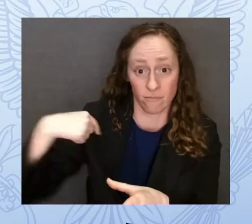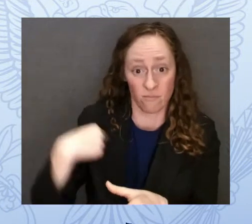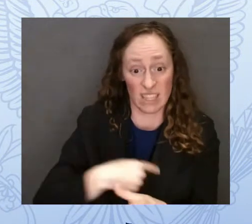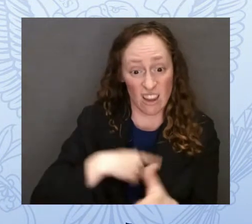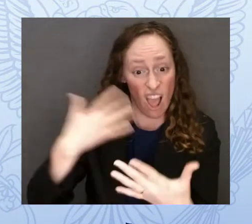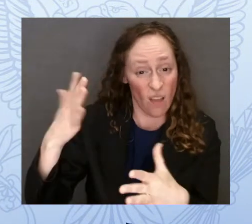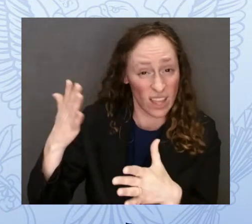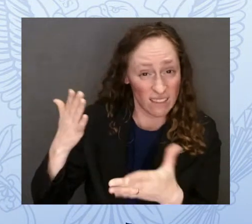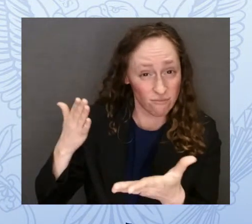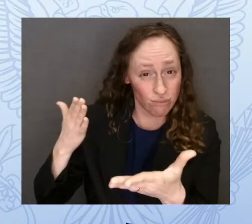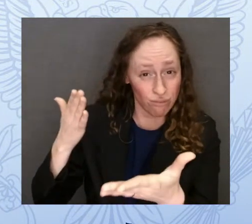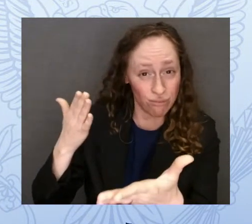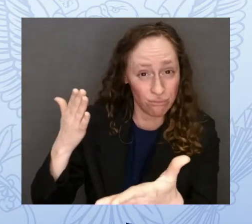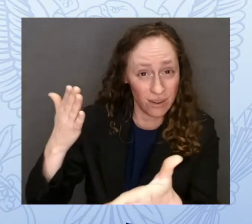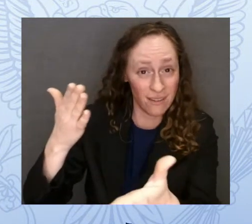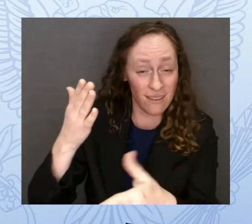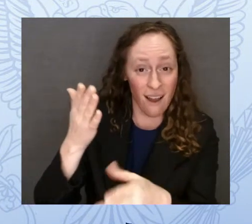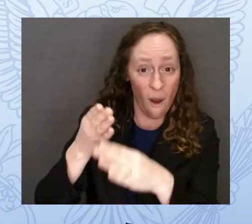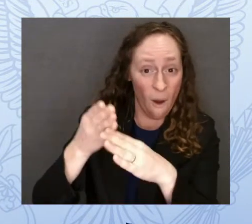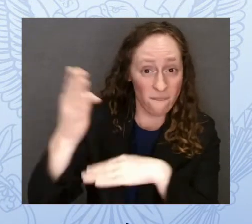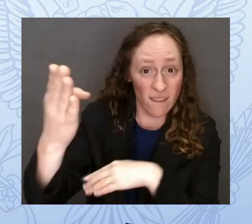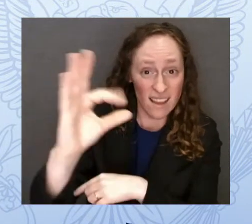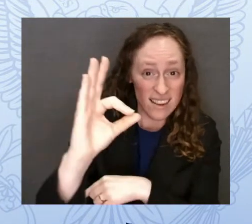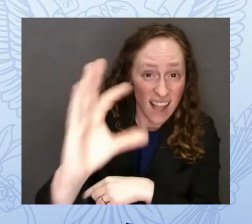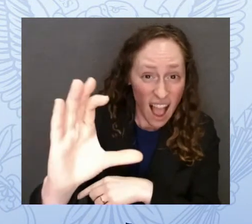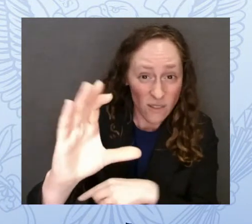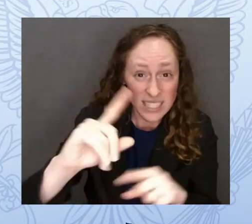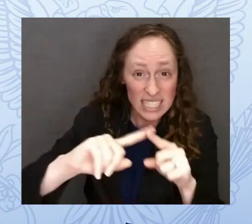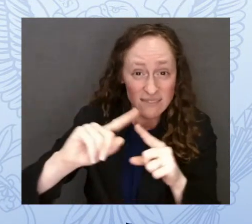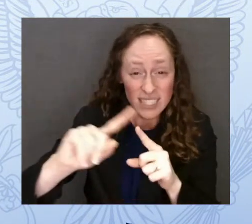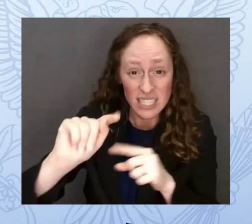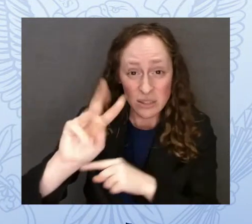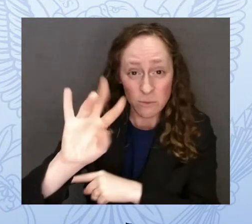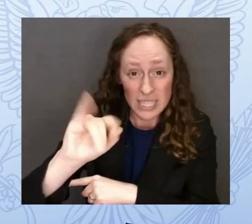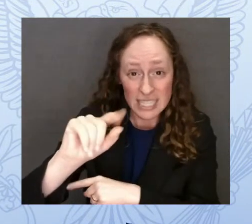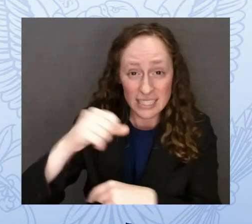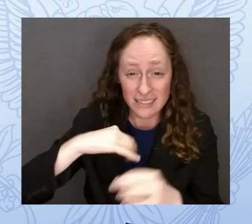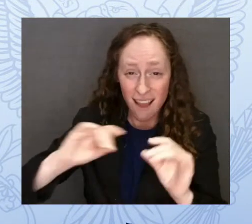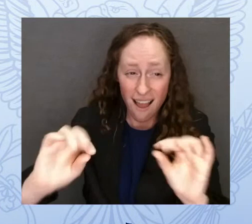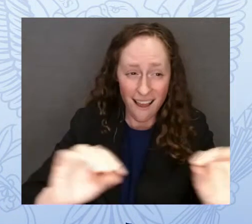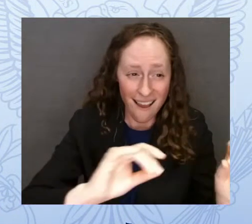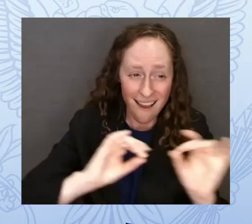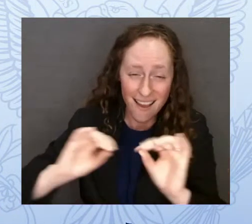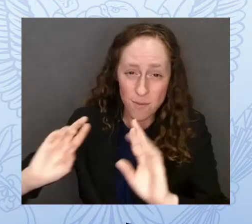So we're very excited for the amazing summer dessert